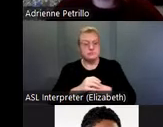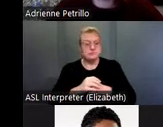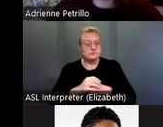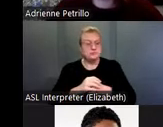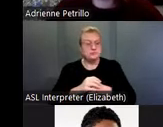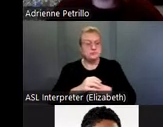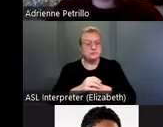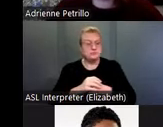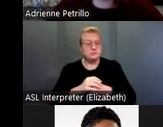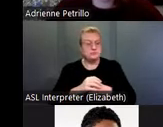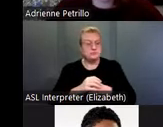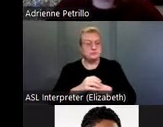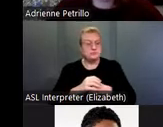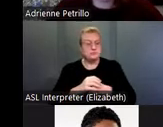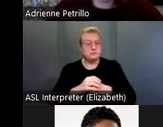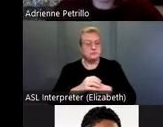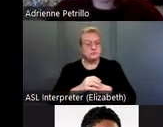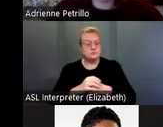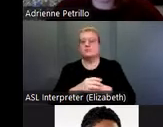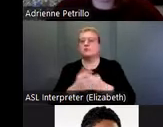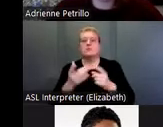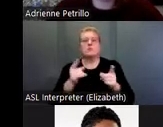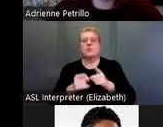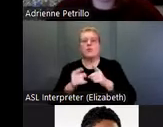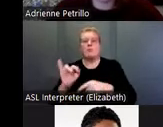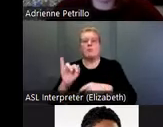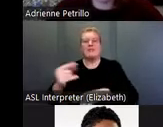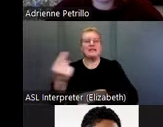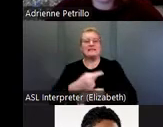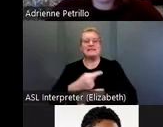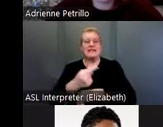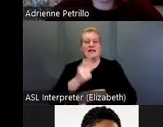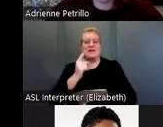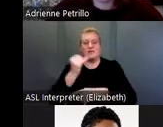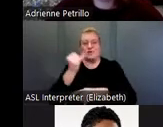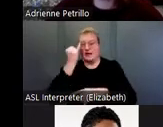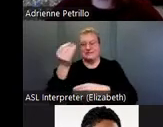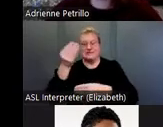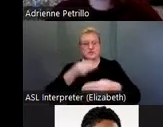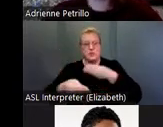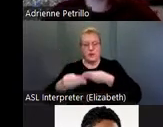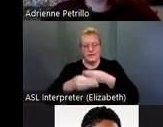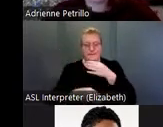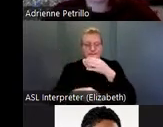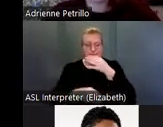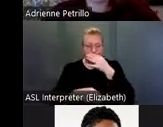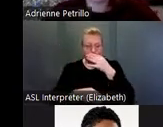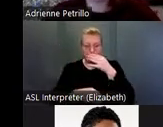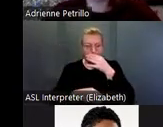So a little bit about what happens the day of Idea Swap. The majority of the day is made up